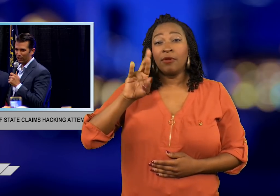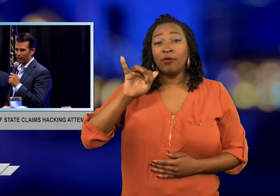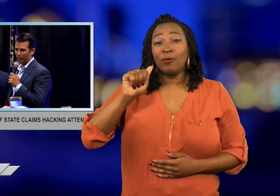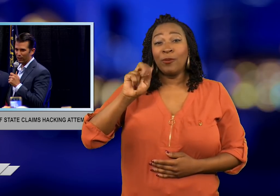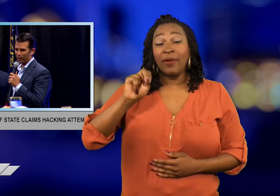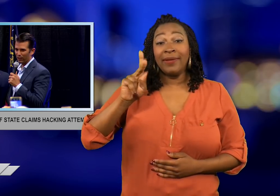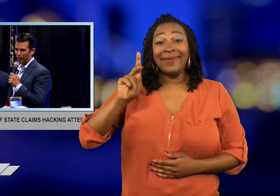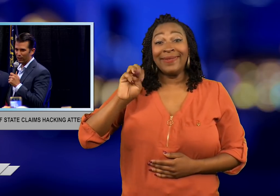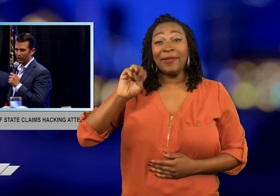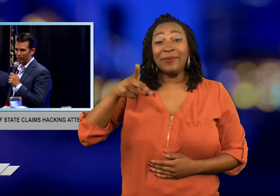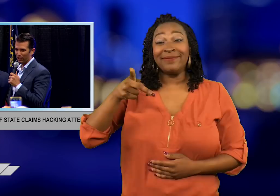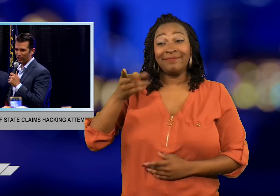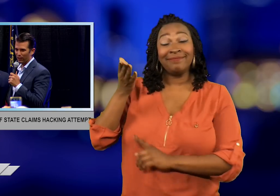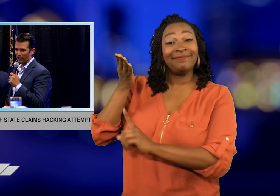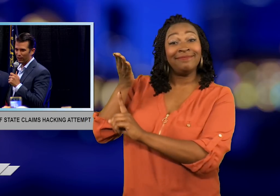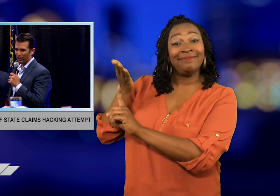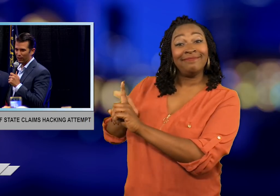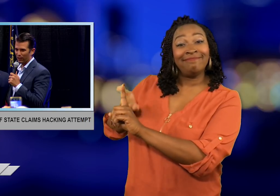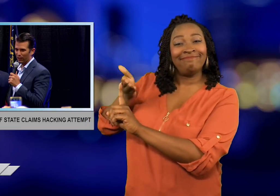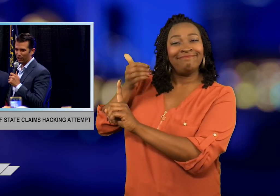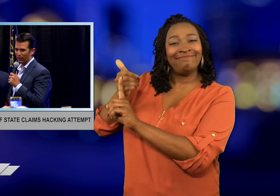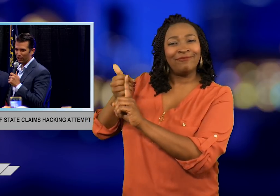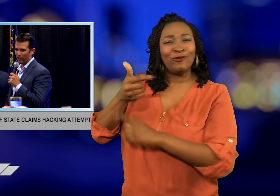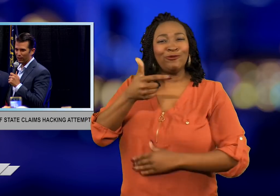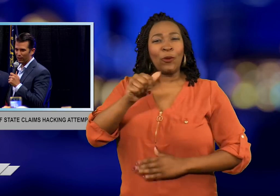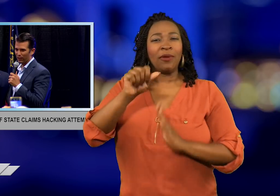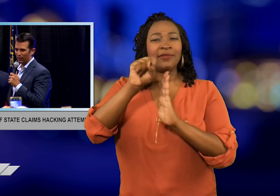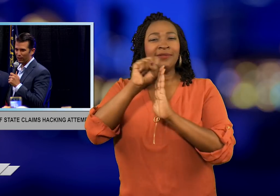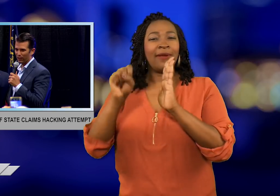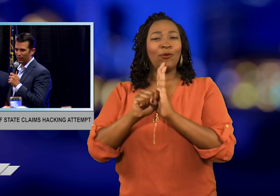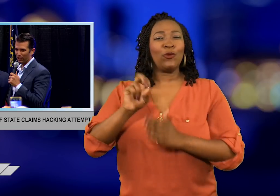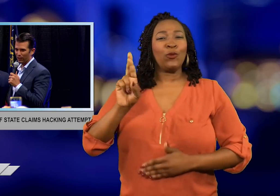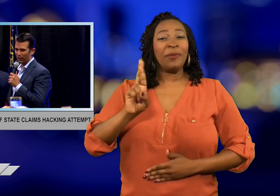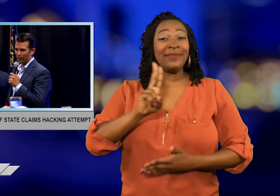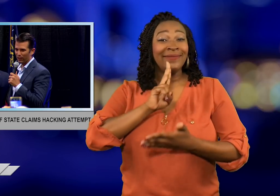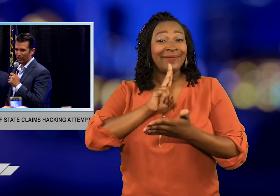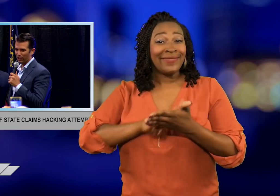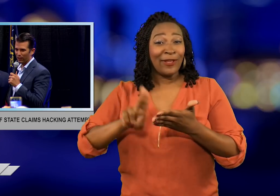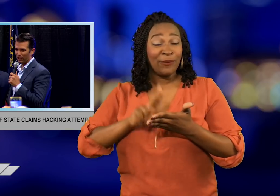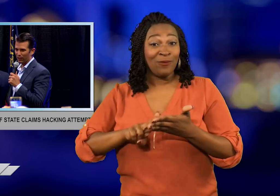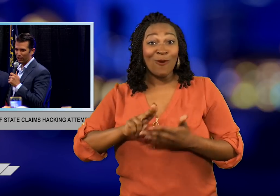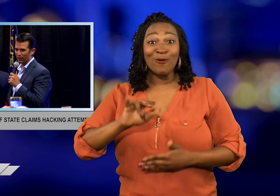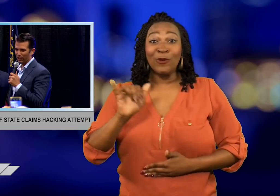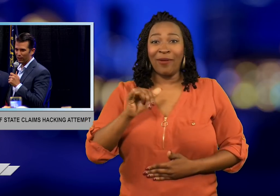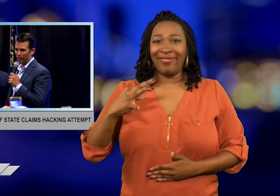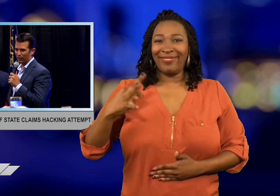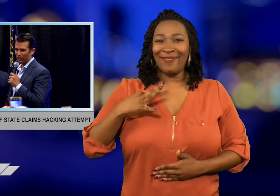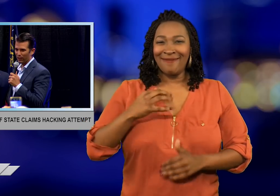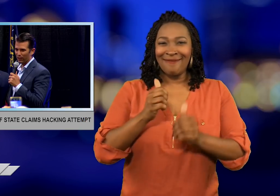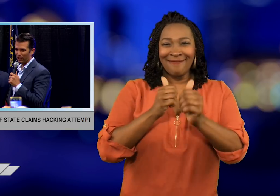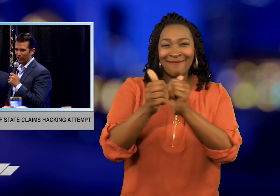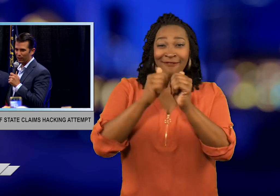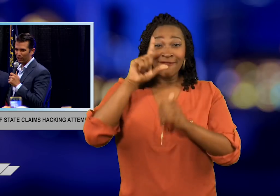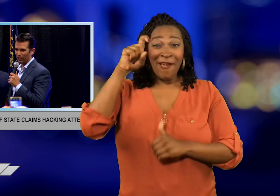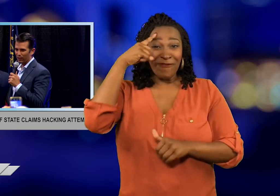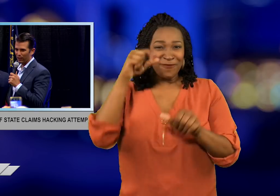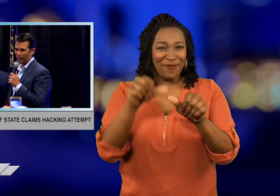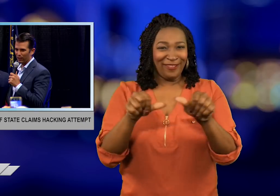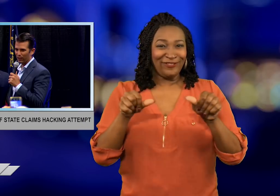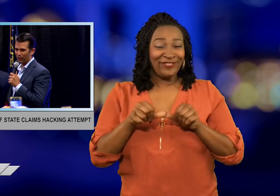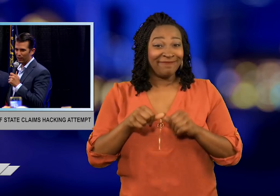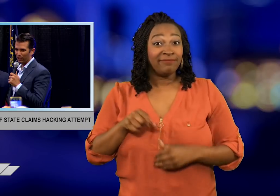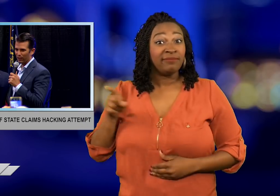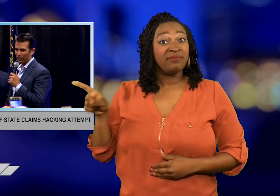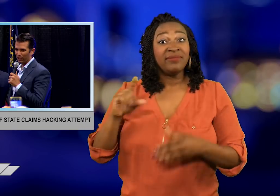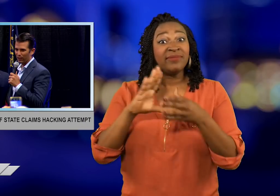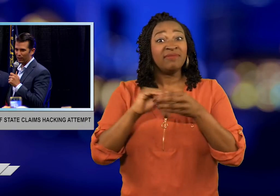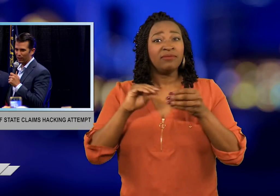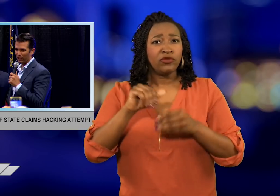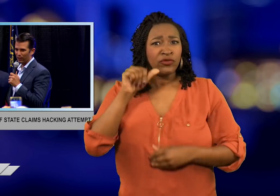Georgia's Republican Secretary of State Brian Kemp, who is also a candidate for governor,